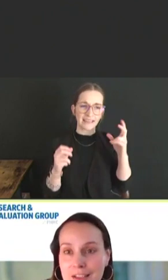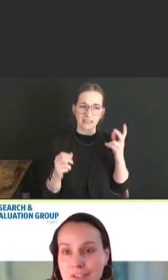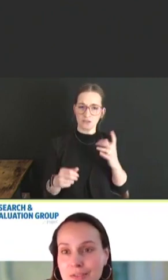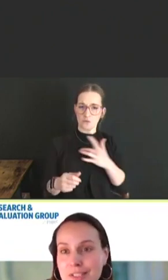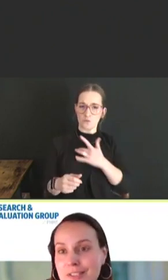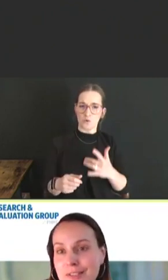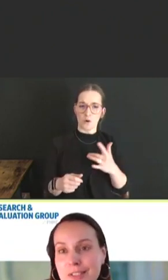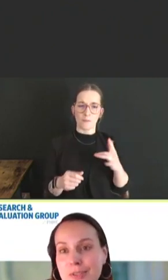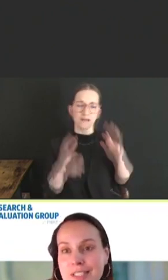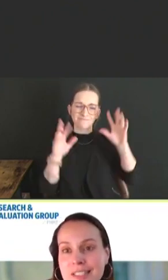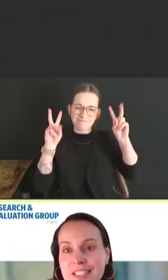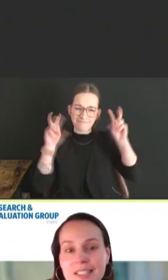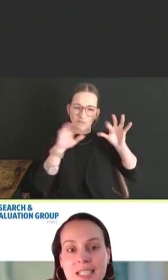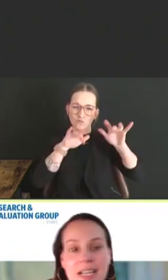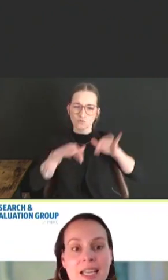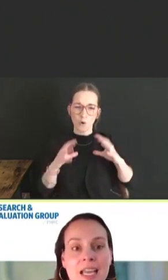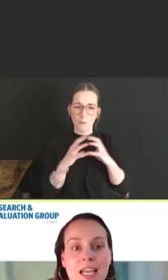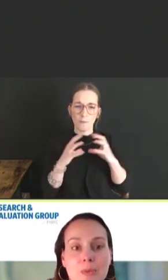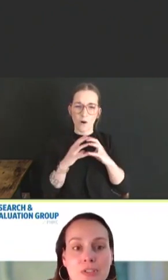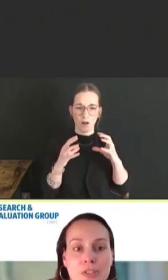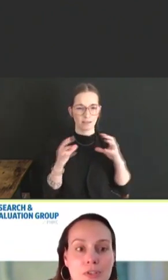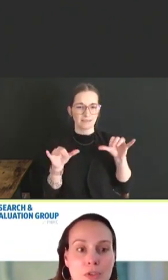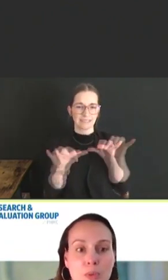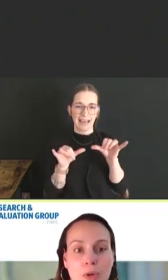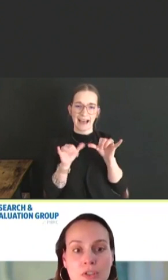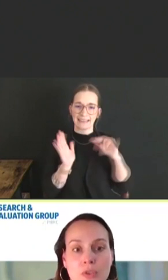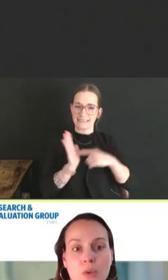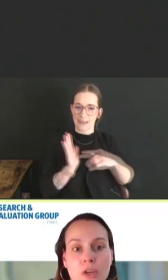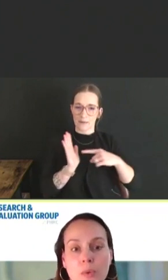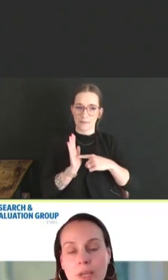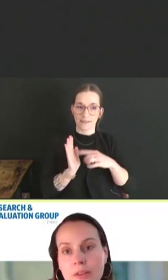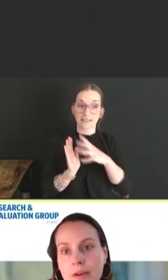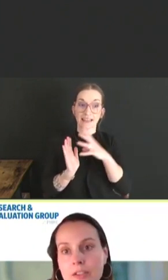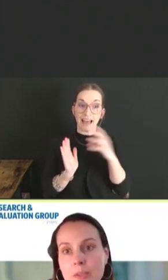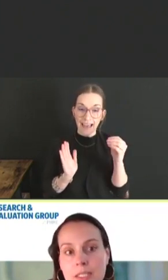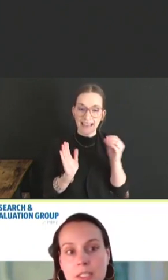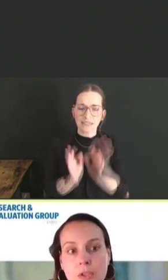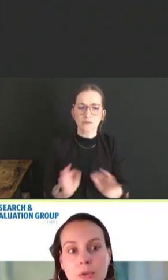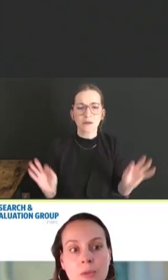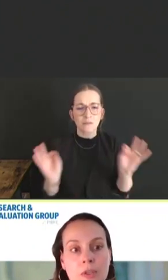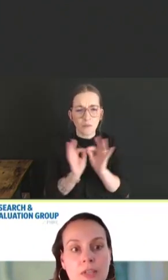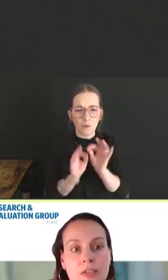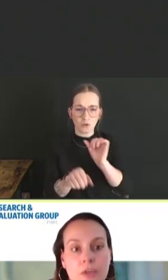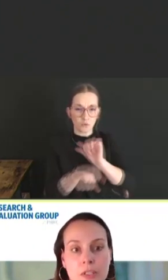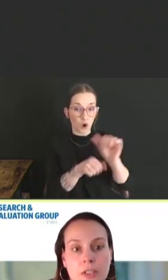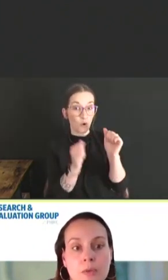else from this presentation today, it was so, so important to work with our LGBTQ community-focused